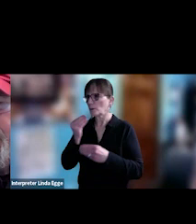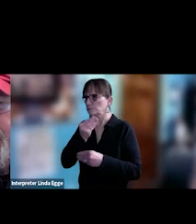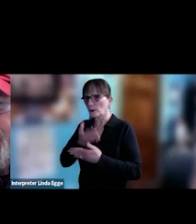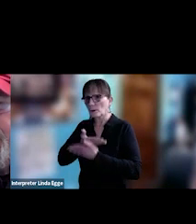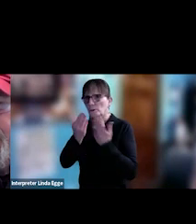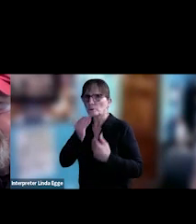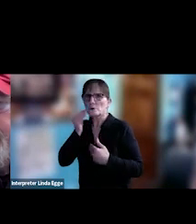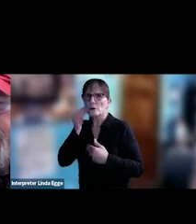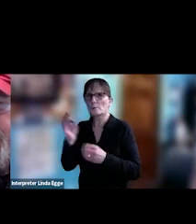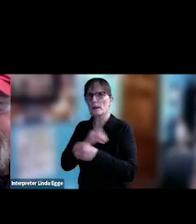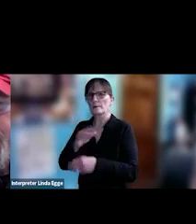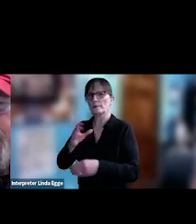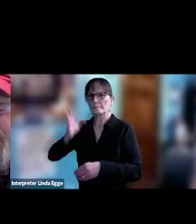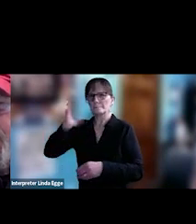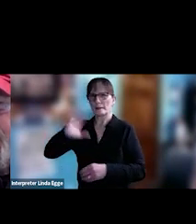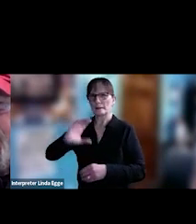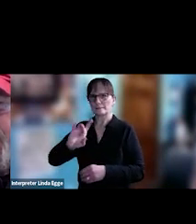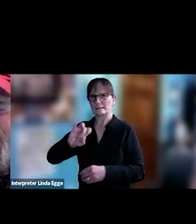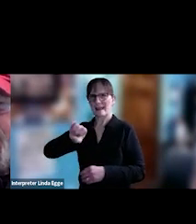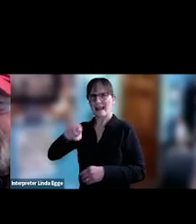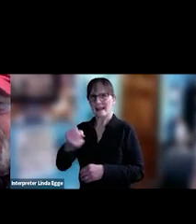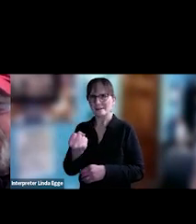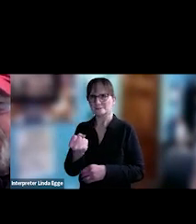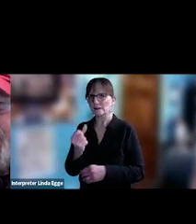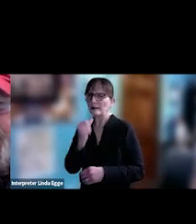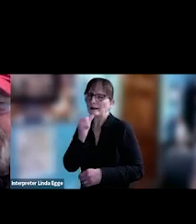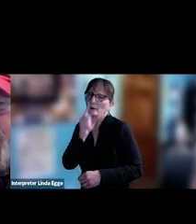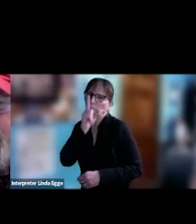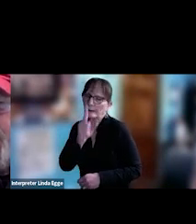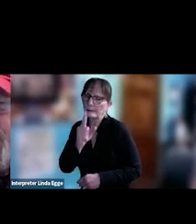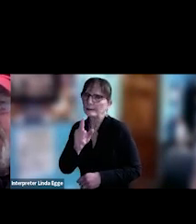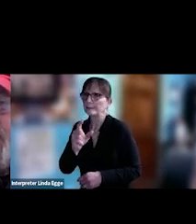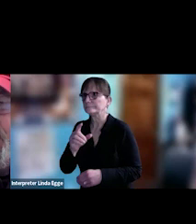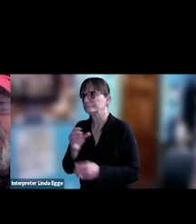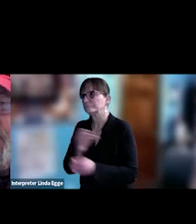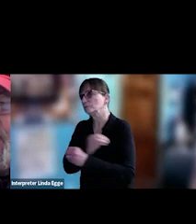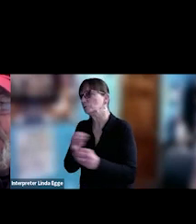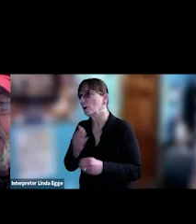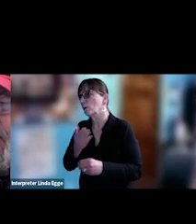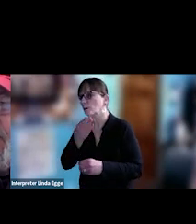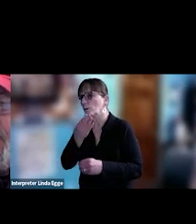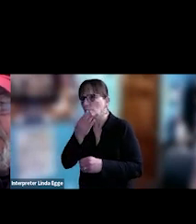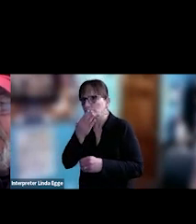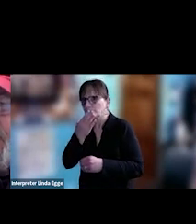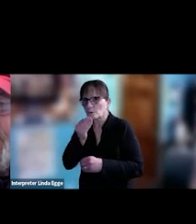but I wasn't really homeless, I mean it was more of a substance abuse thing back in them days.